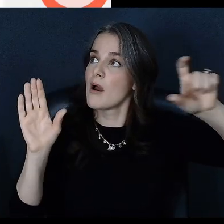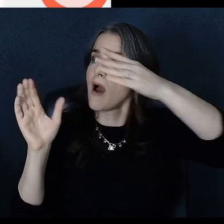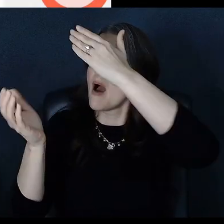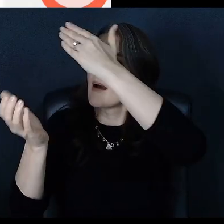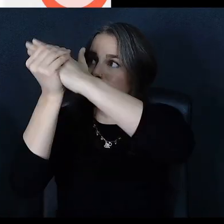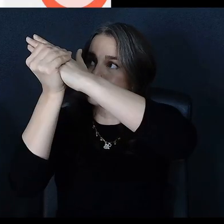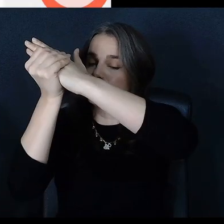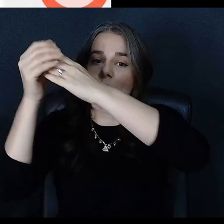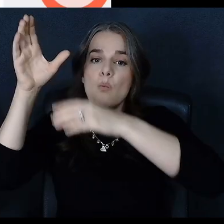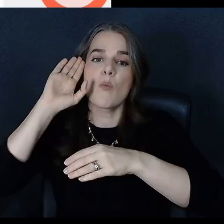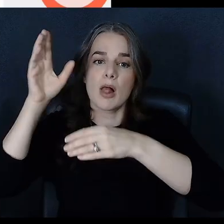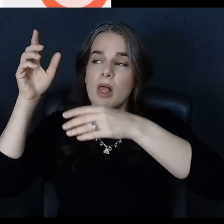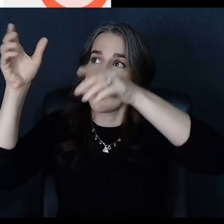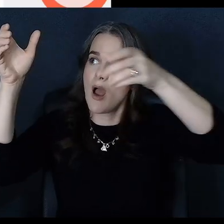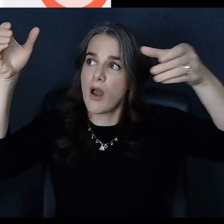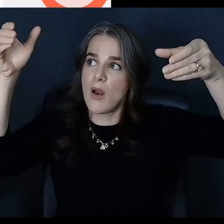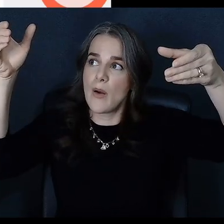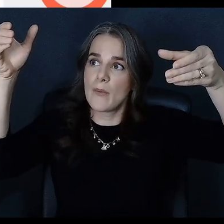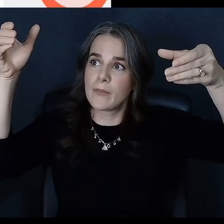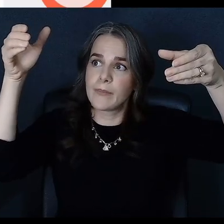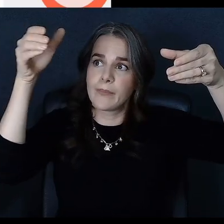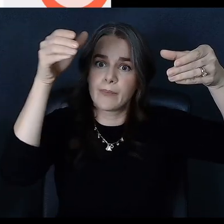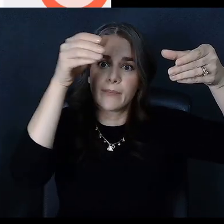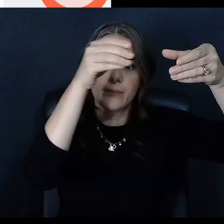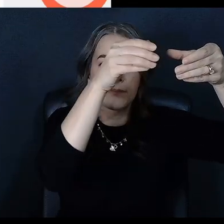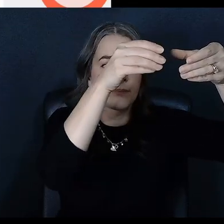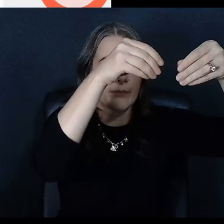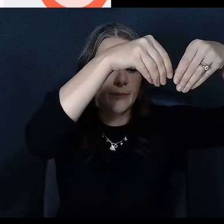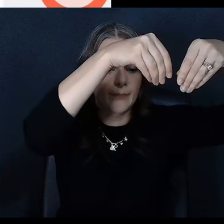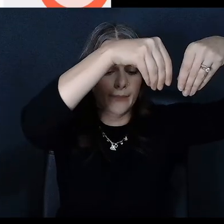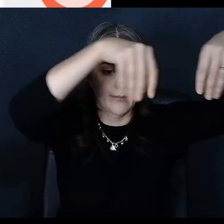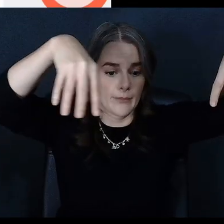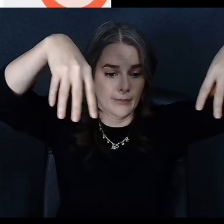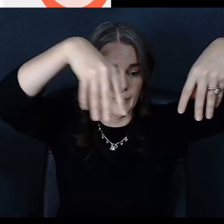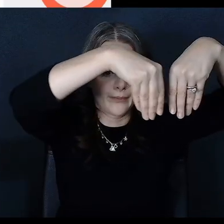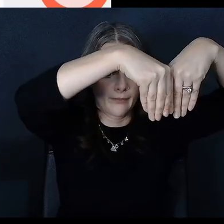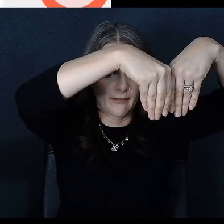hit the button and the little rollers on the curtain rod just come across and close it again.